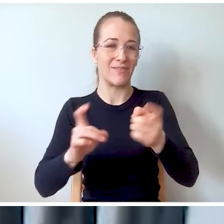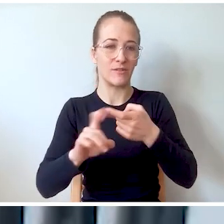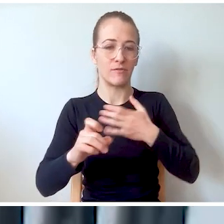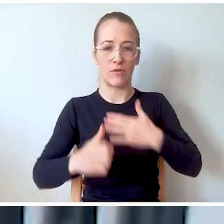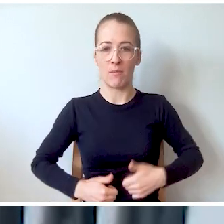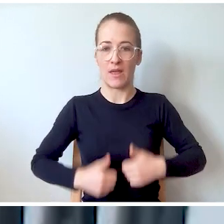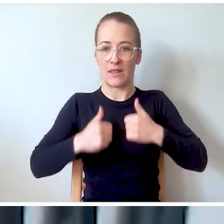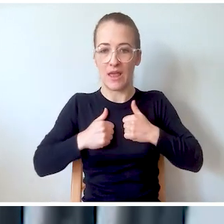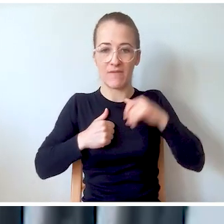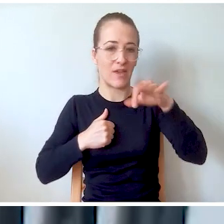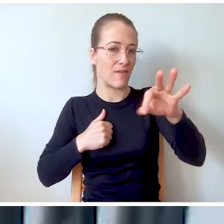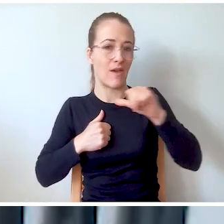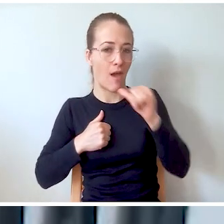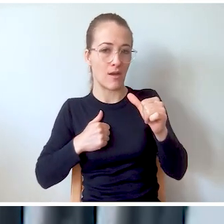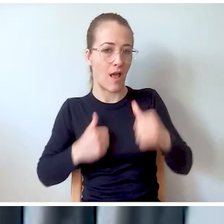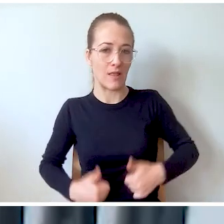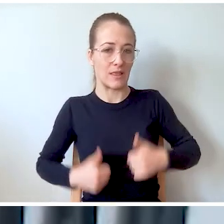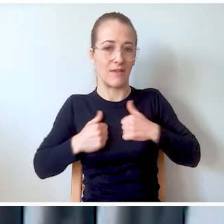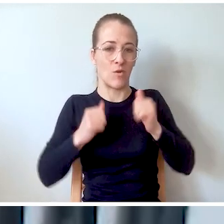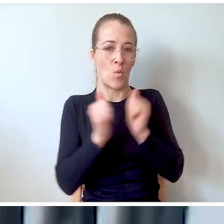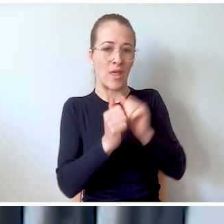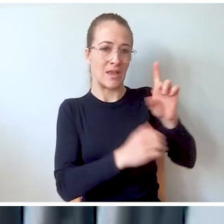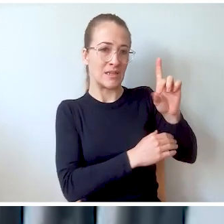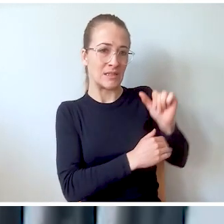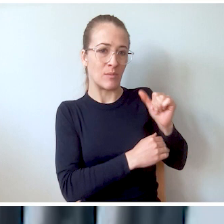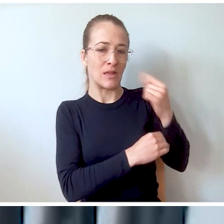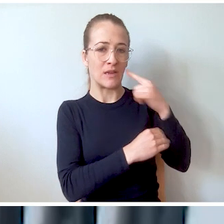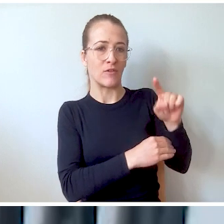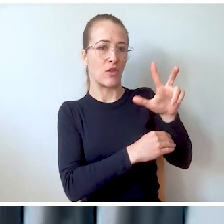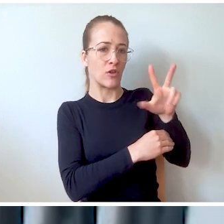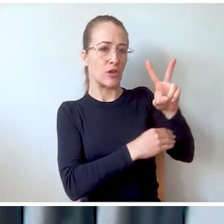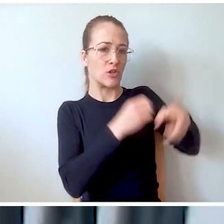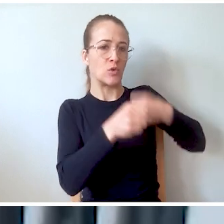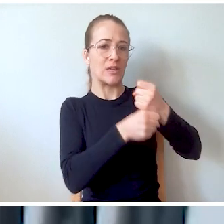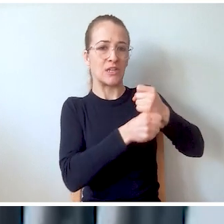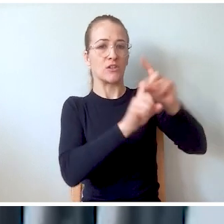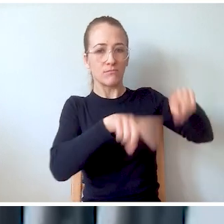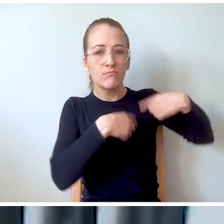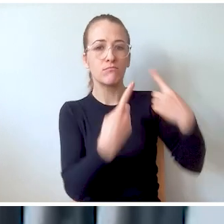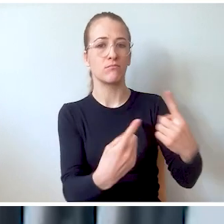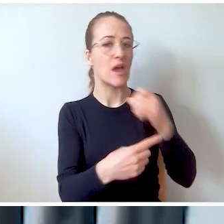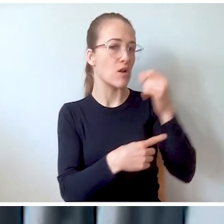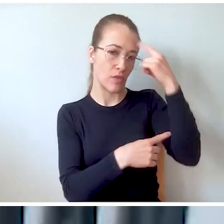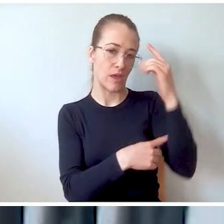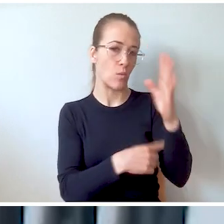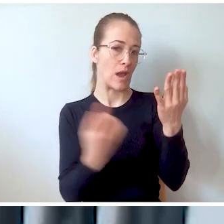had I not lived with disability for these past 32 years. I don't think that ever would've happened for me.